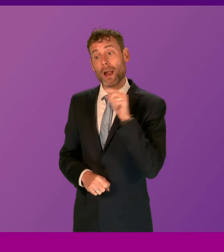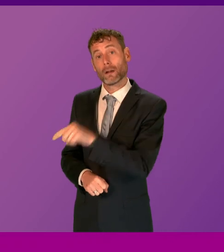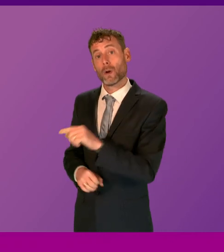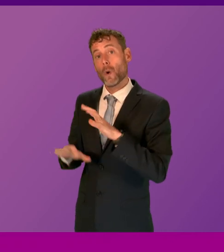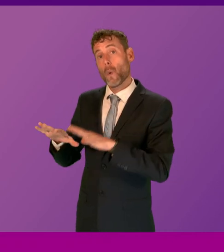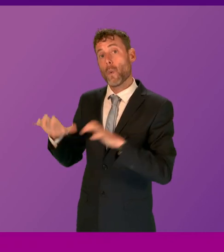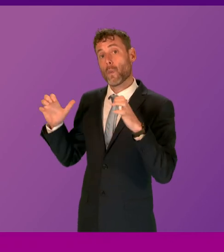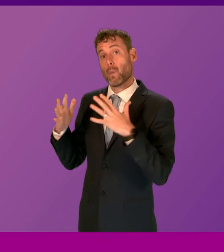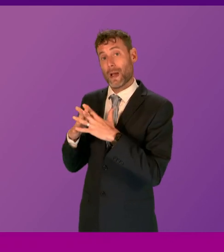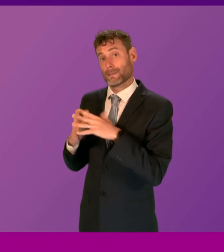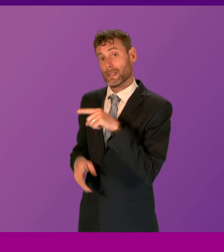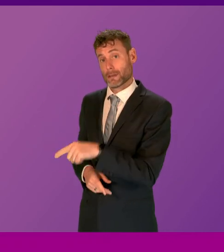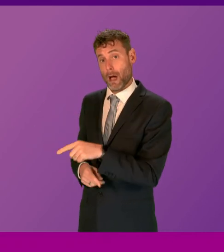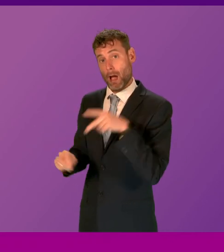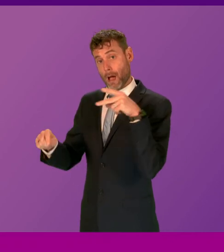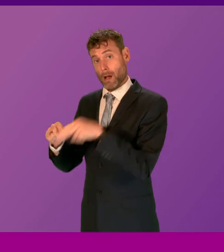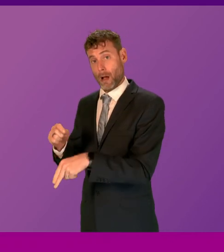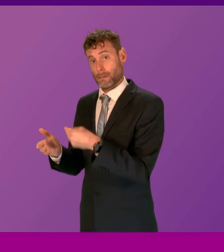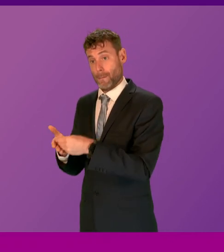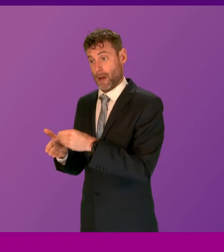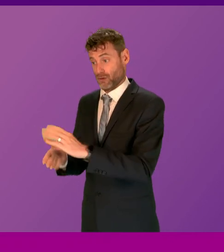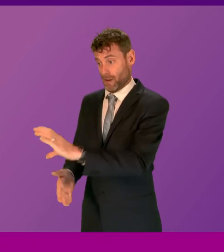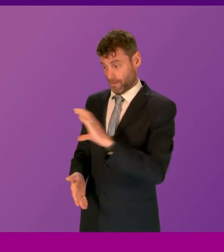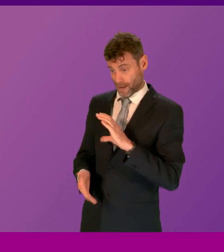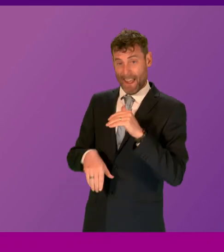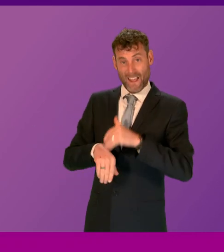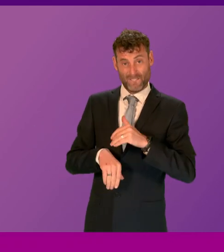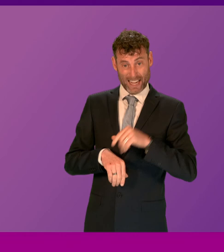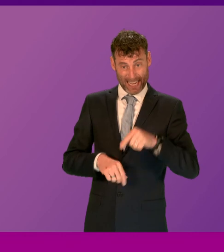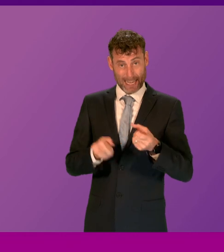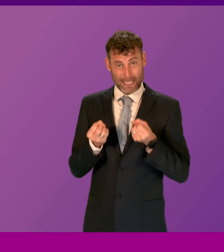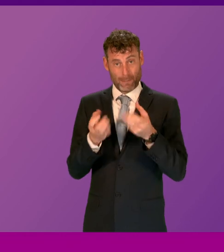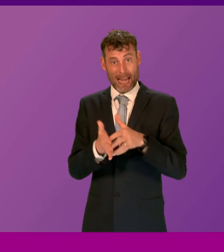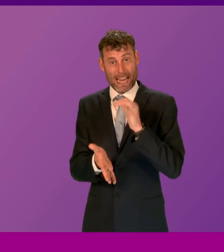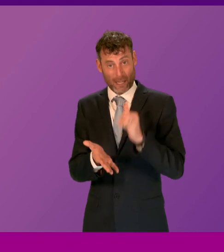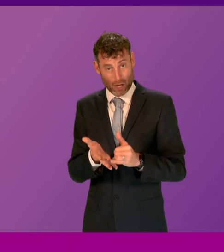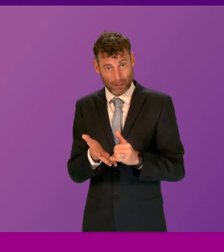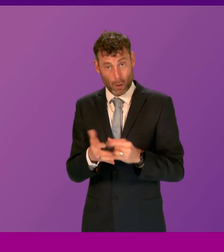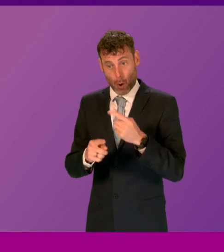If public spending for NHS England is slashed, that has consequences for Scotland, too.